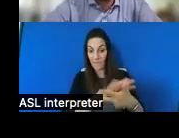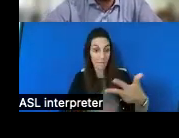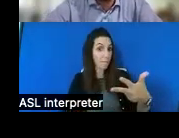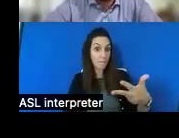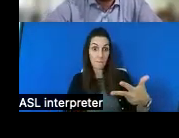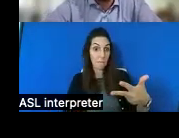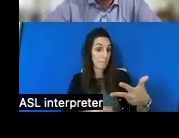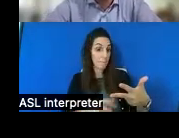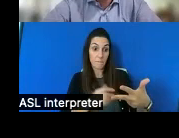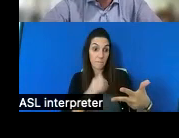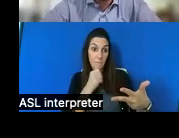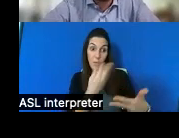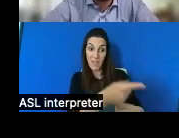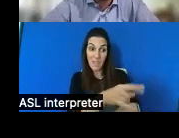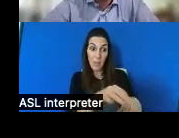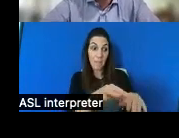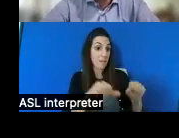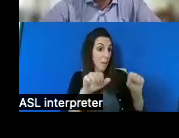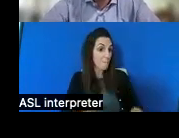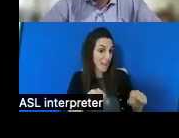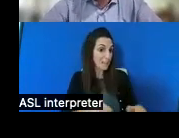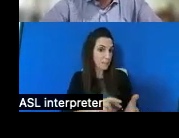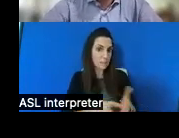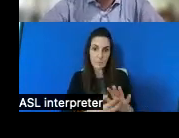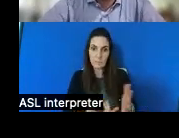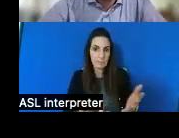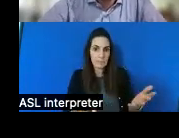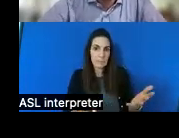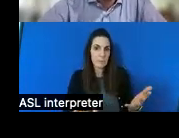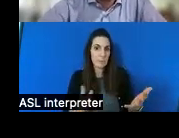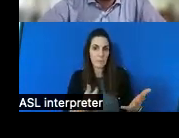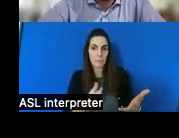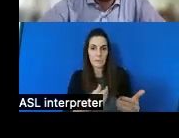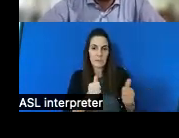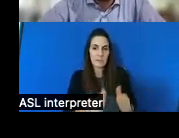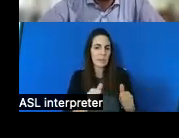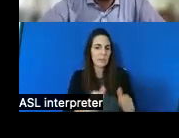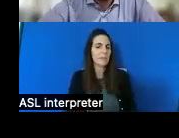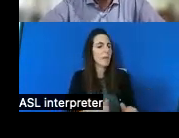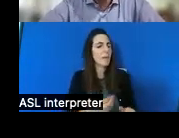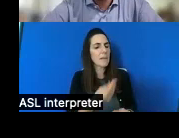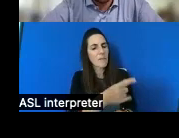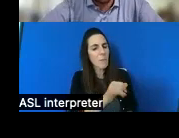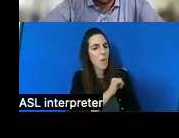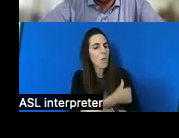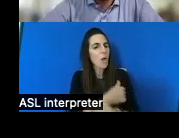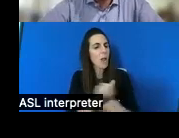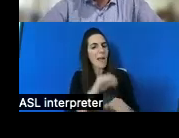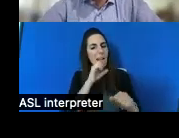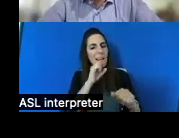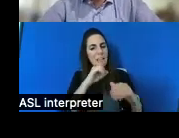away but give yourself Express authority over just like when they were under the age of 18 versus the